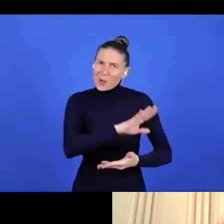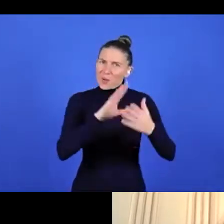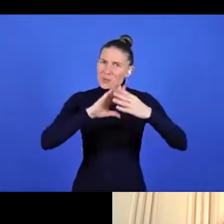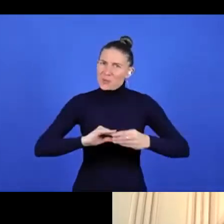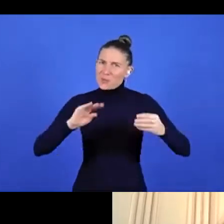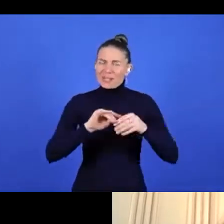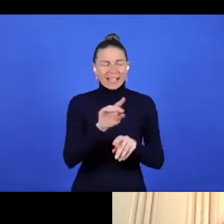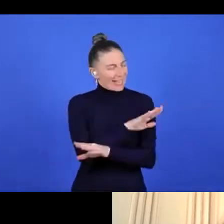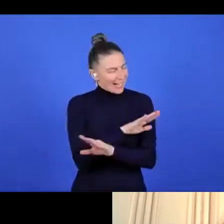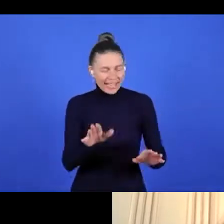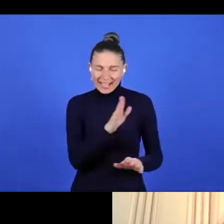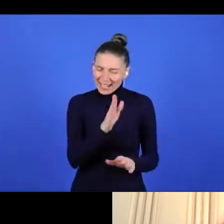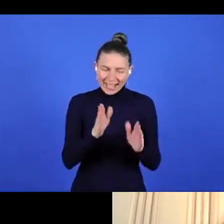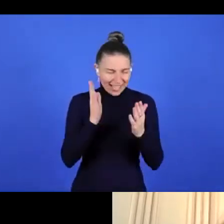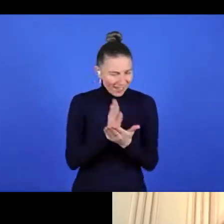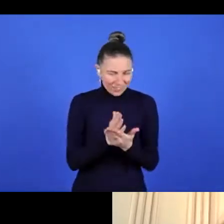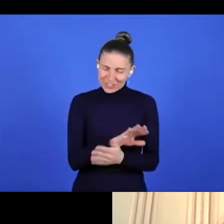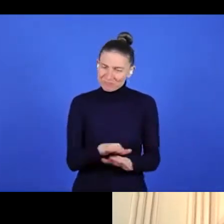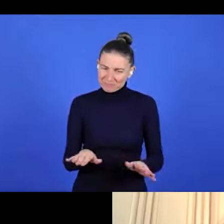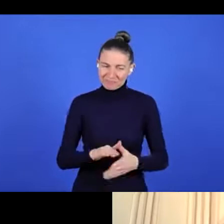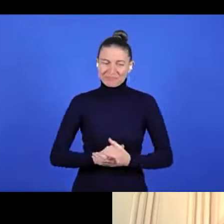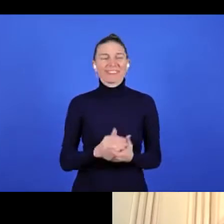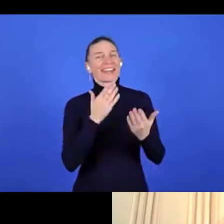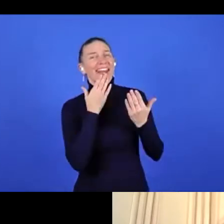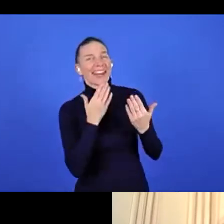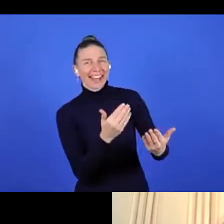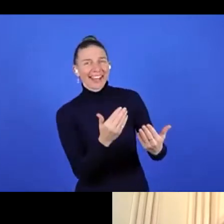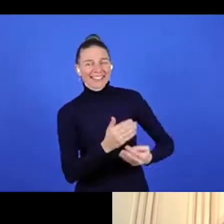have to continue and tell your story